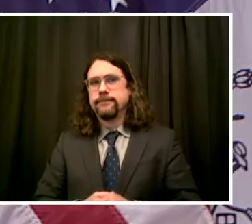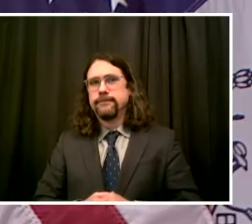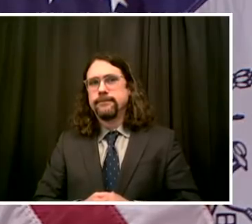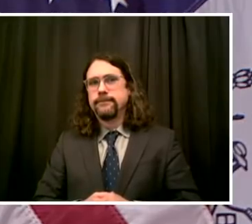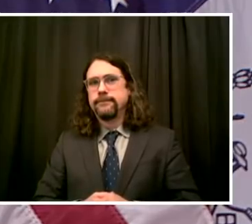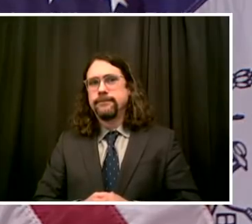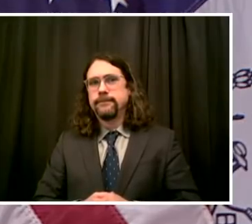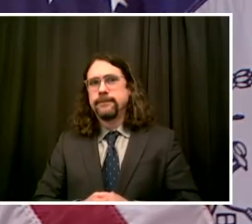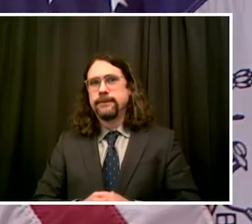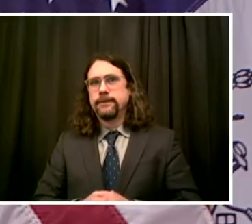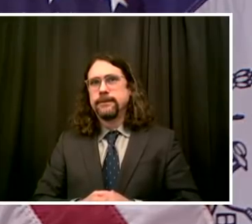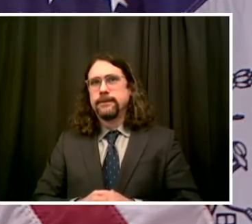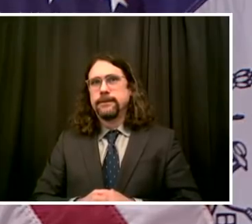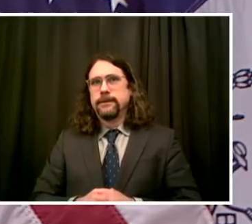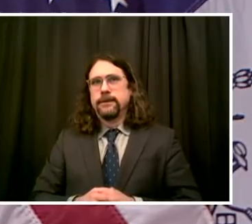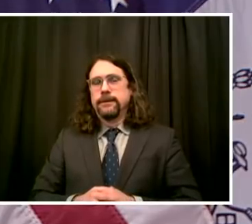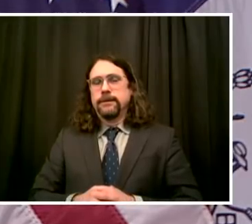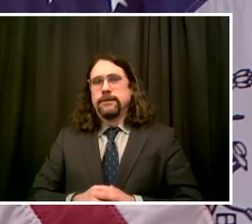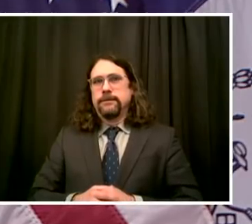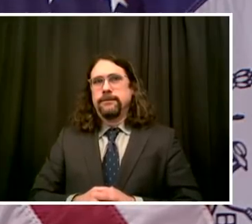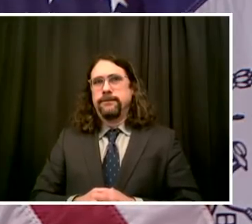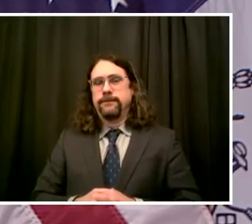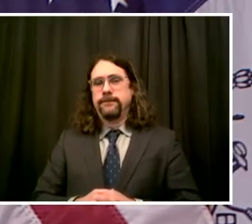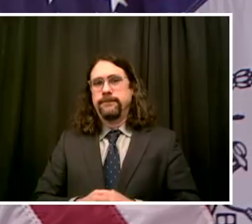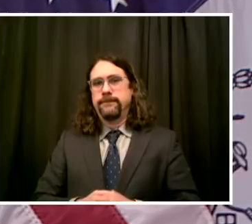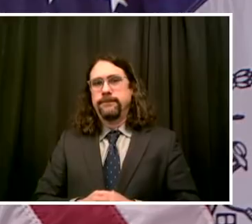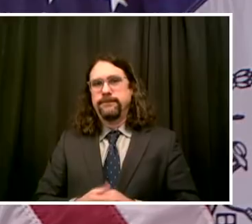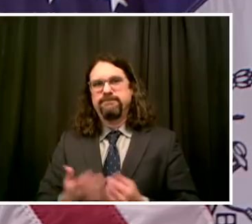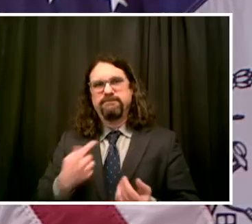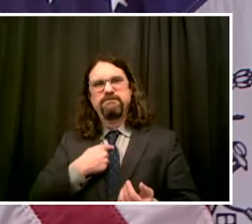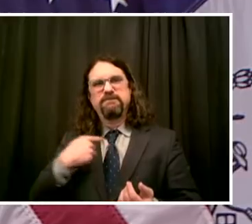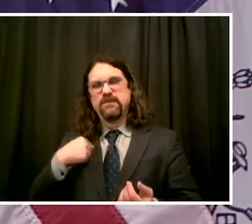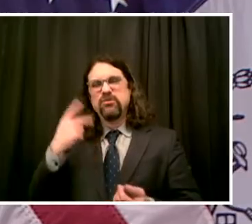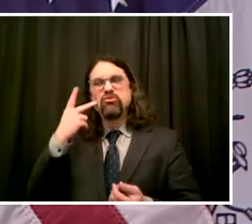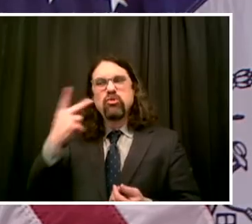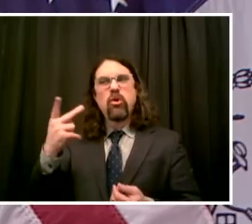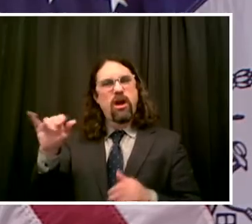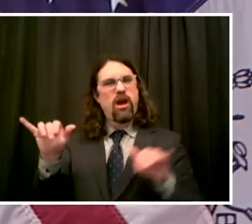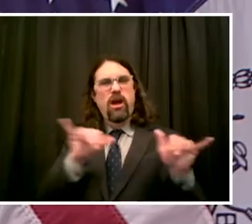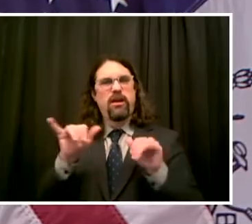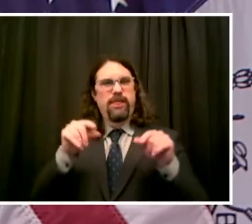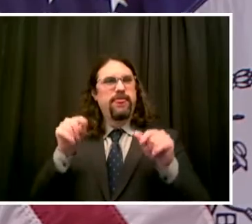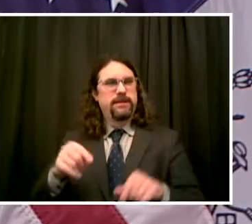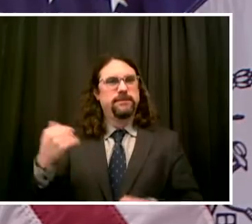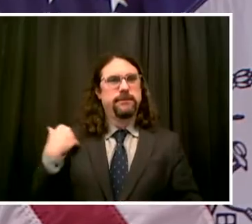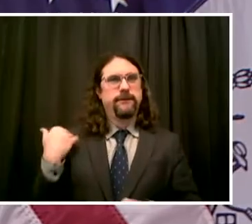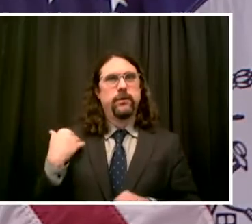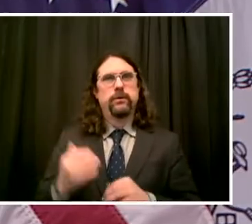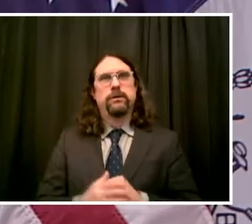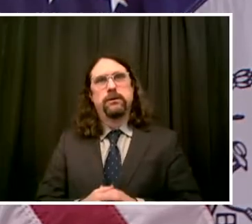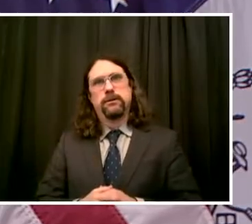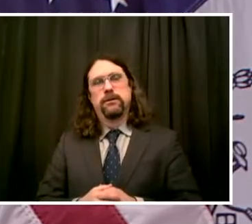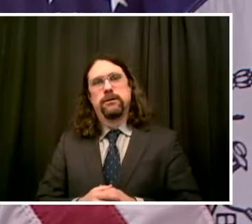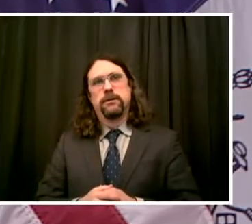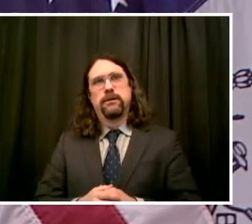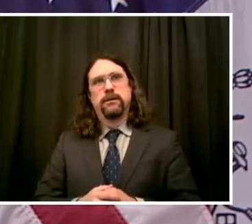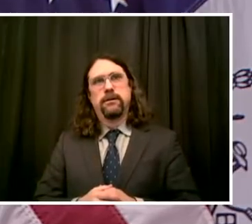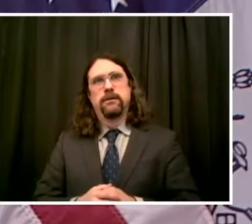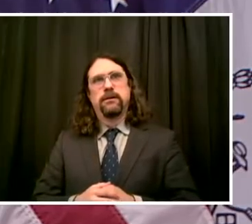THIS WHOLE PAINFUL CRIS.SI REMEMBER THERE WERE TOO MANY TIMES,AY W TOO